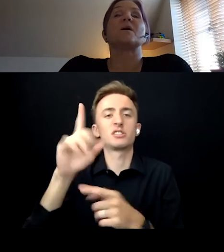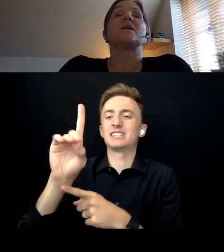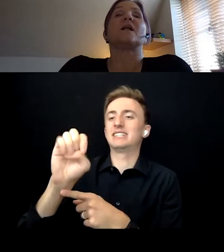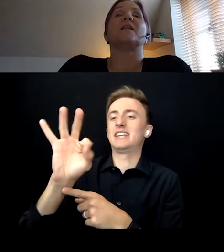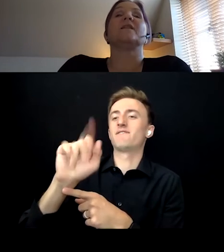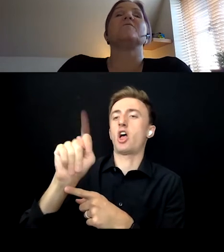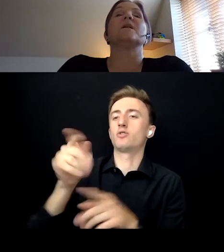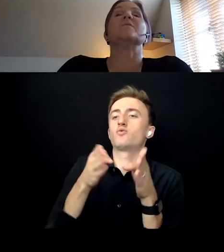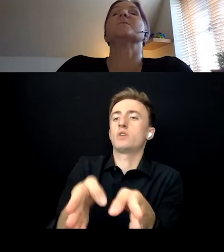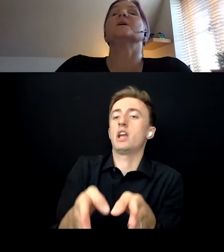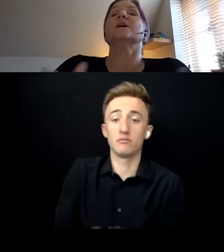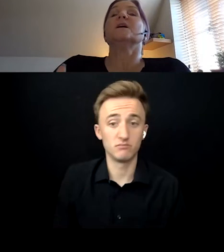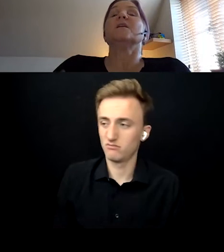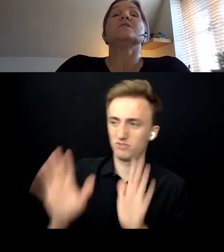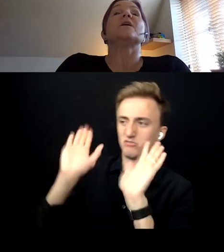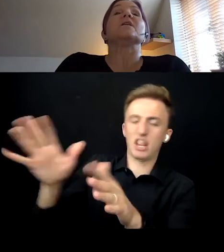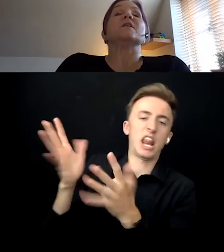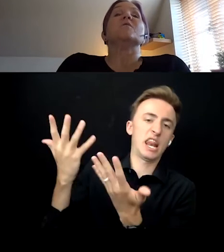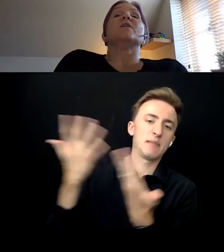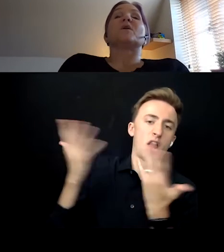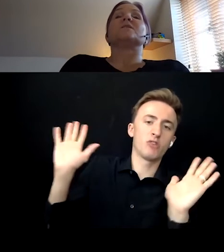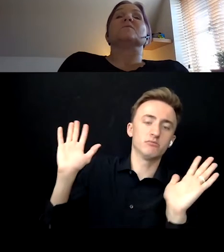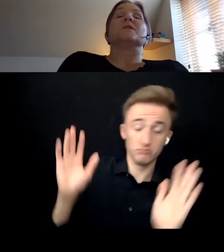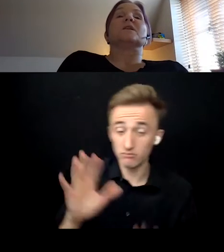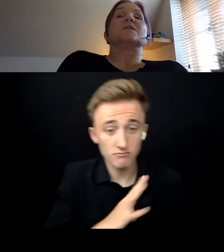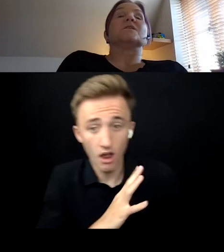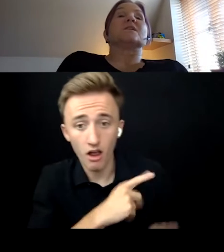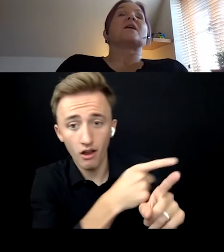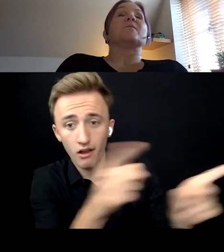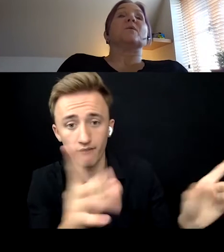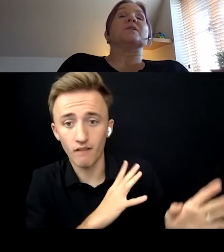away and leave me alone was cool. And that's fine, we have precedent with this. It's exactly what to